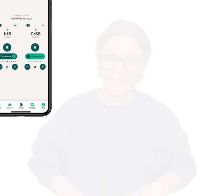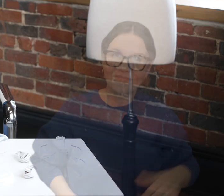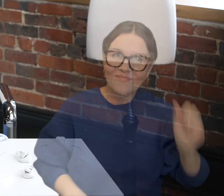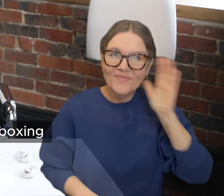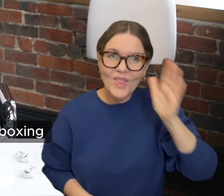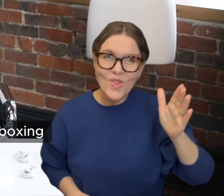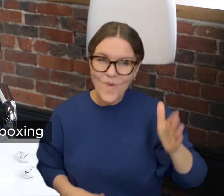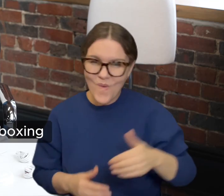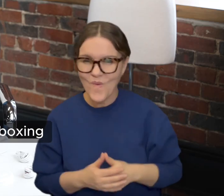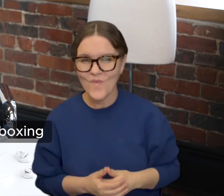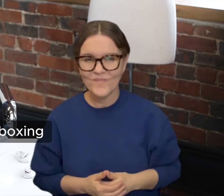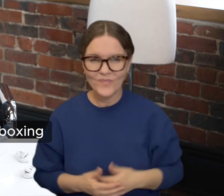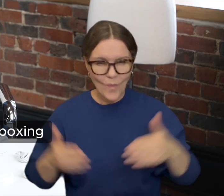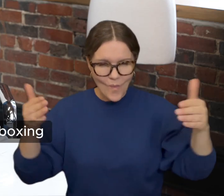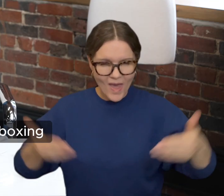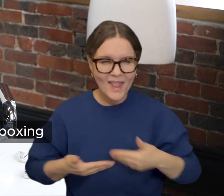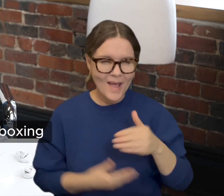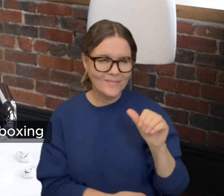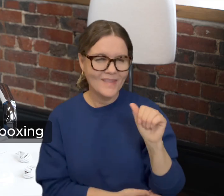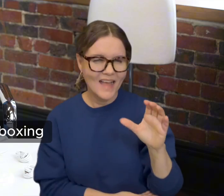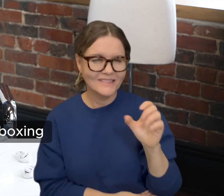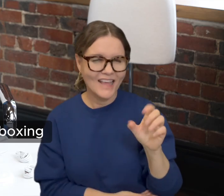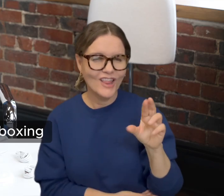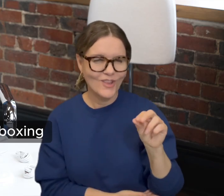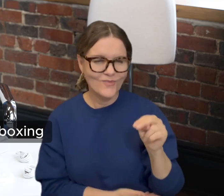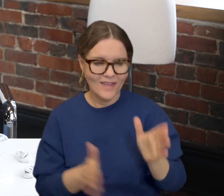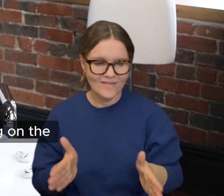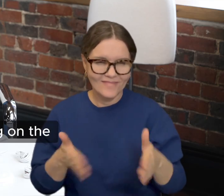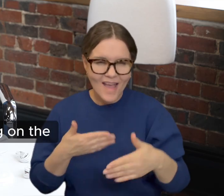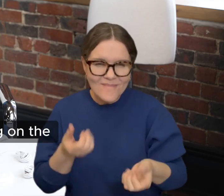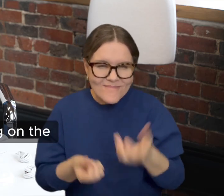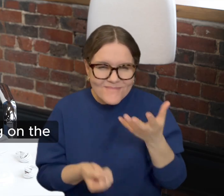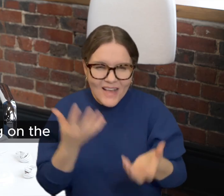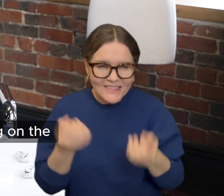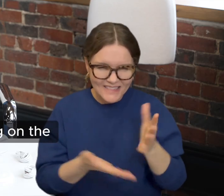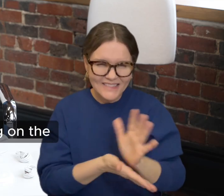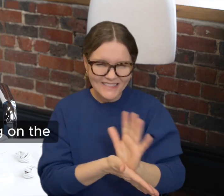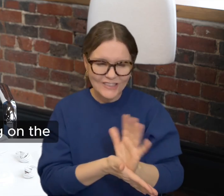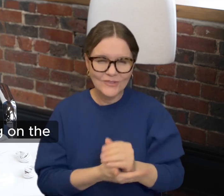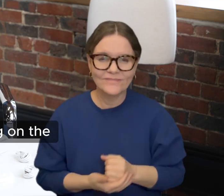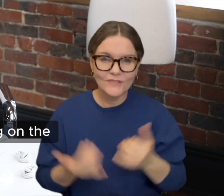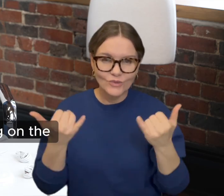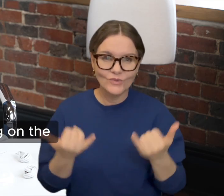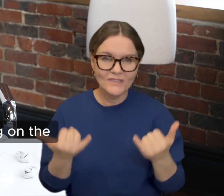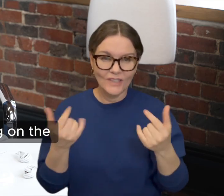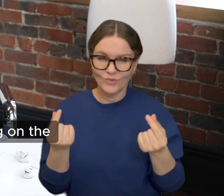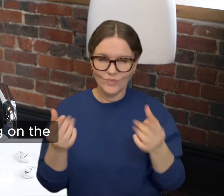hi welcome to Acelleron's unboxing series today we're going to be focusing on the Willow Go